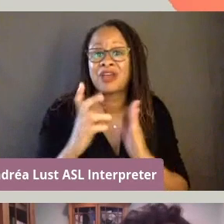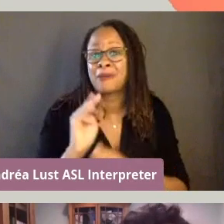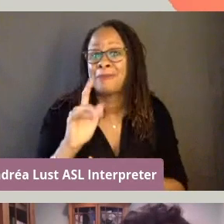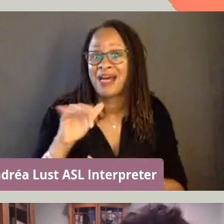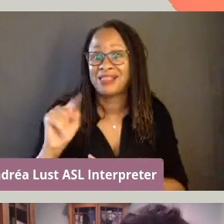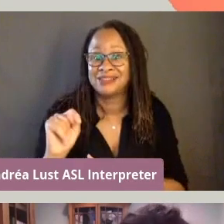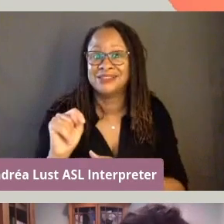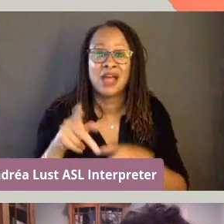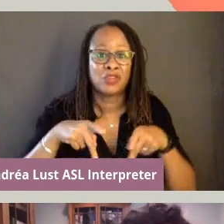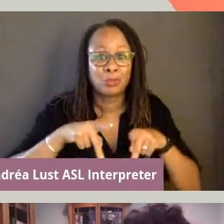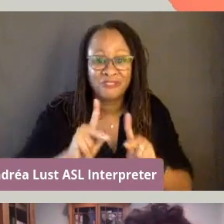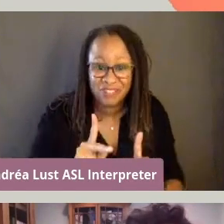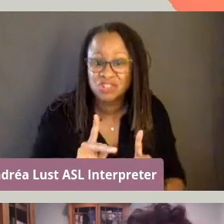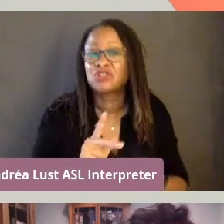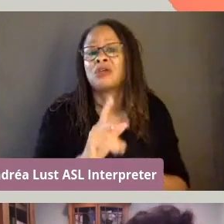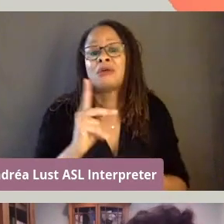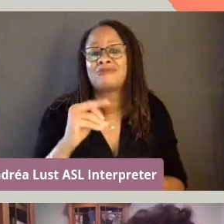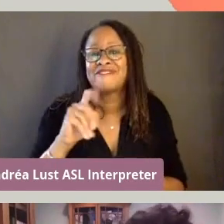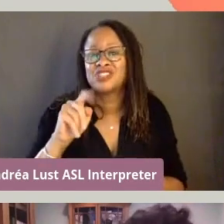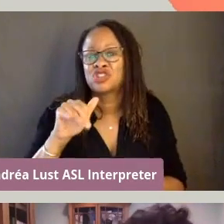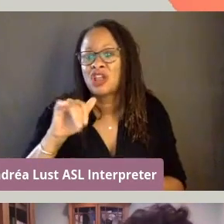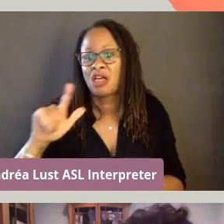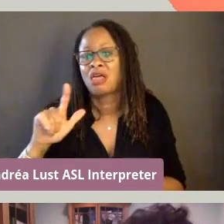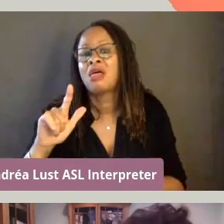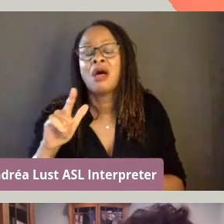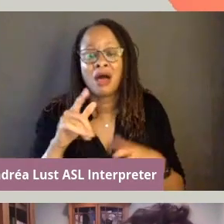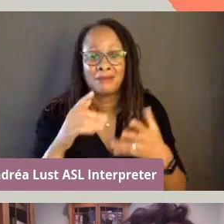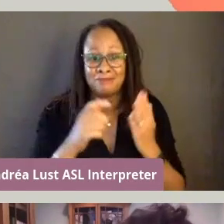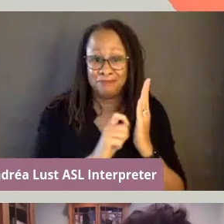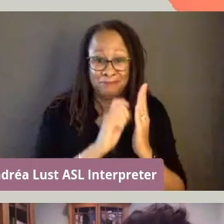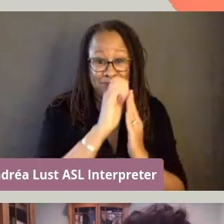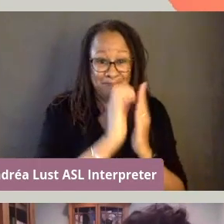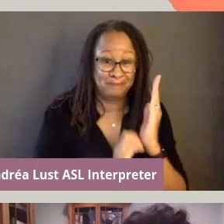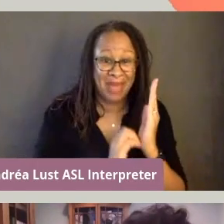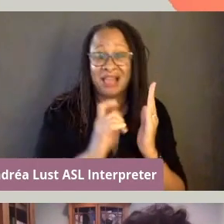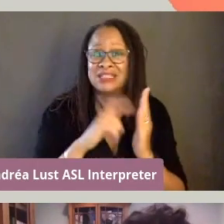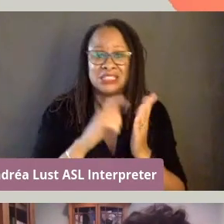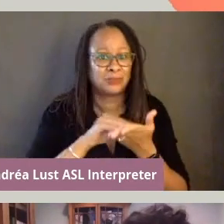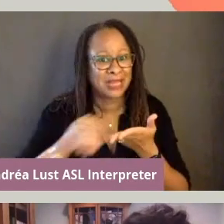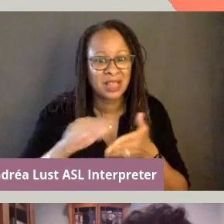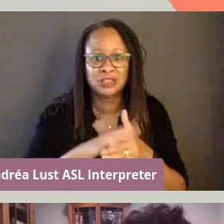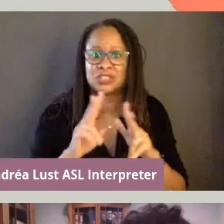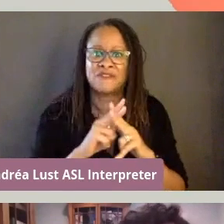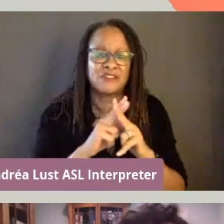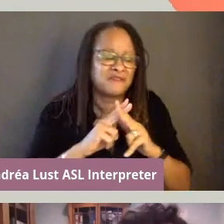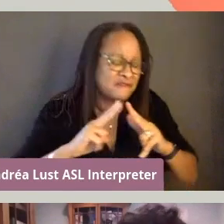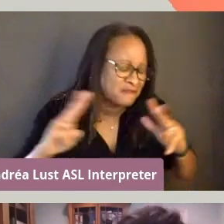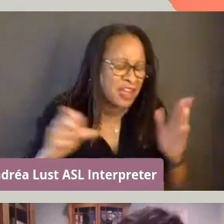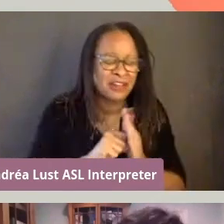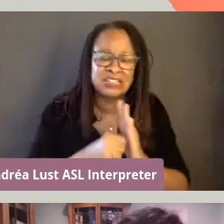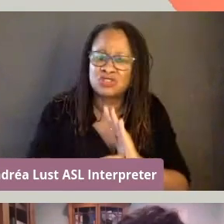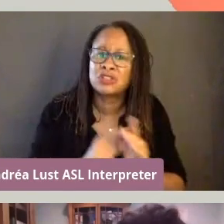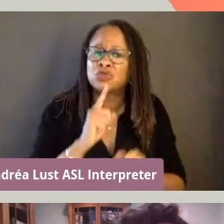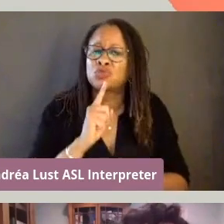And, it was a very intense kind of true boiler room situation.